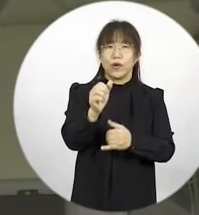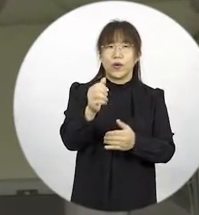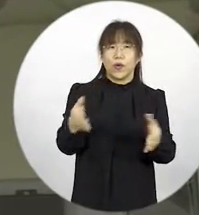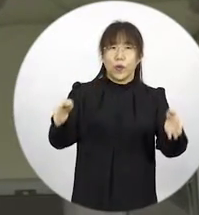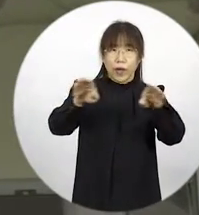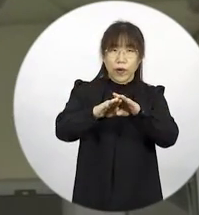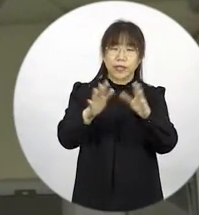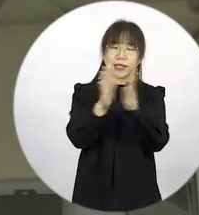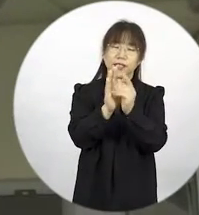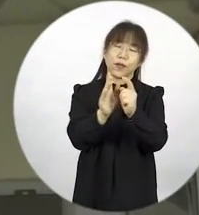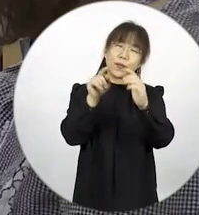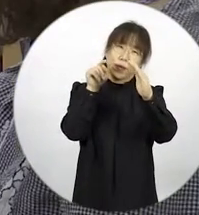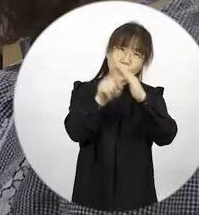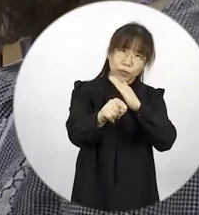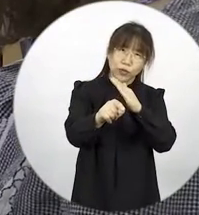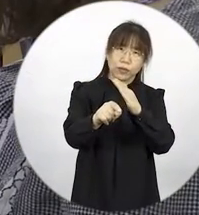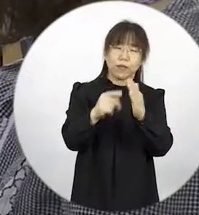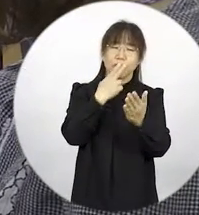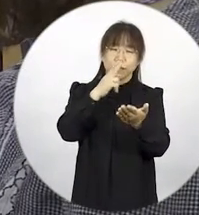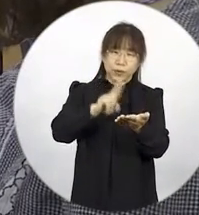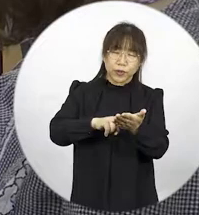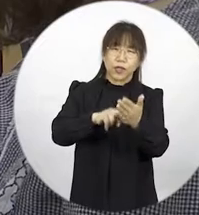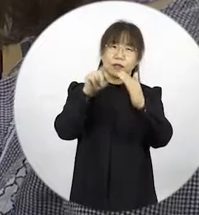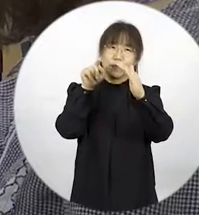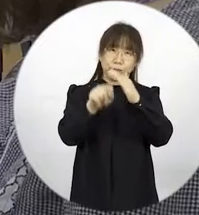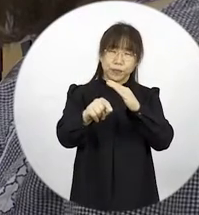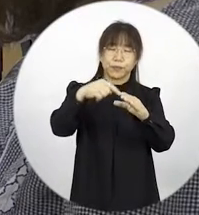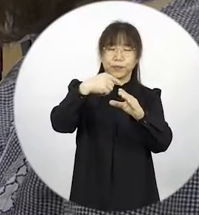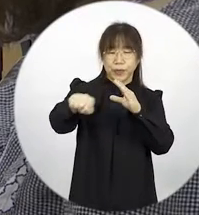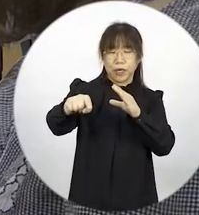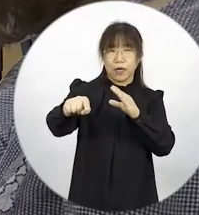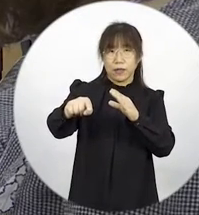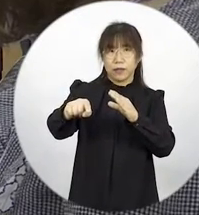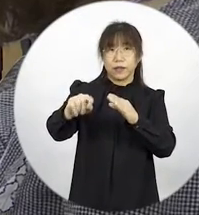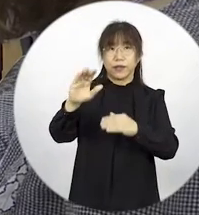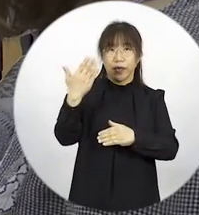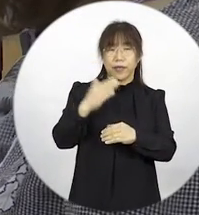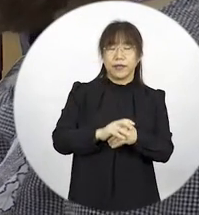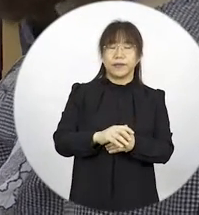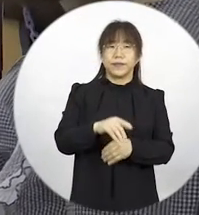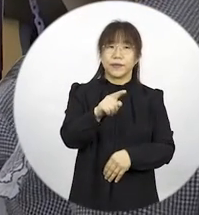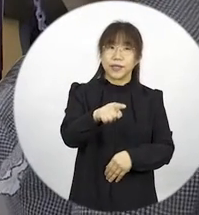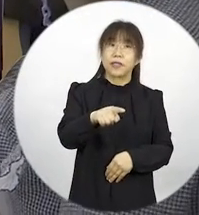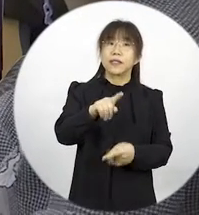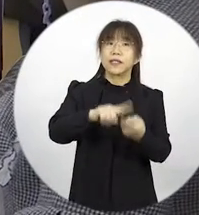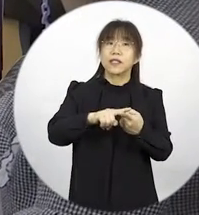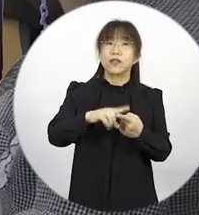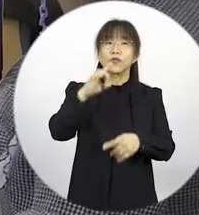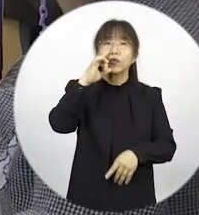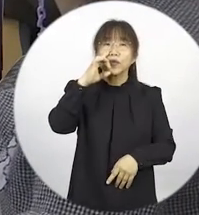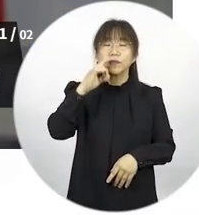or apply by mail or e-mail (00usagi@gangseo.seoul.kr). Details of the 'Child Participation Budget Proposal Project'